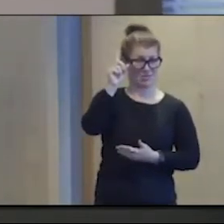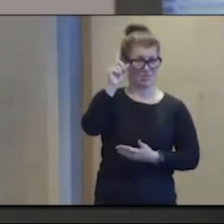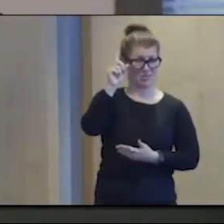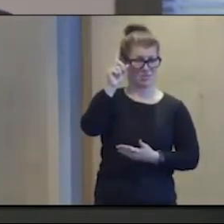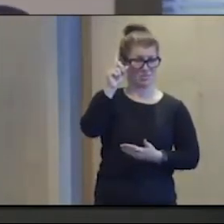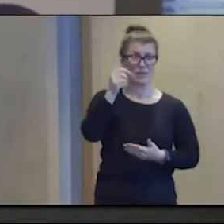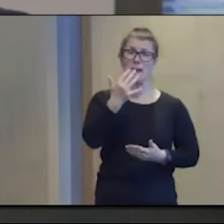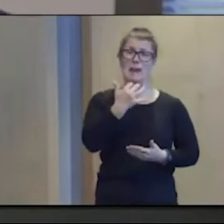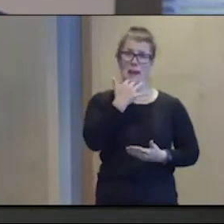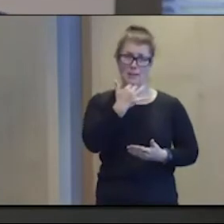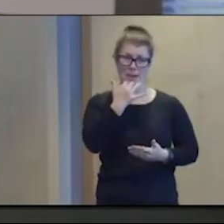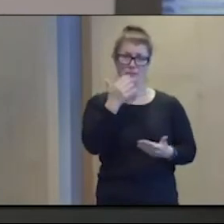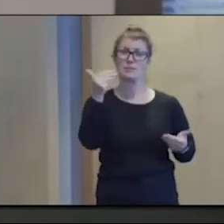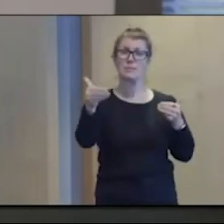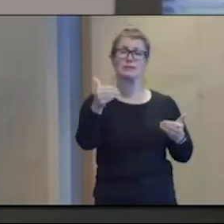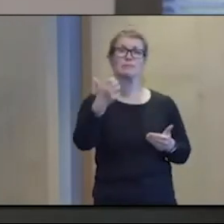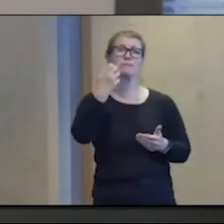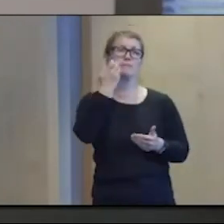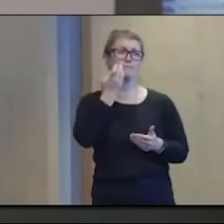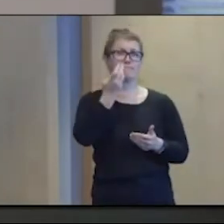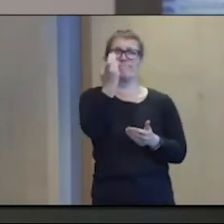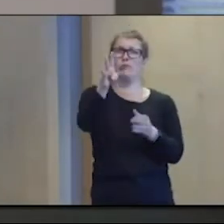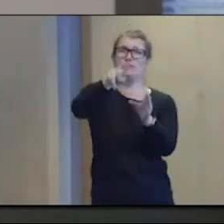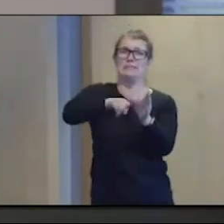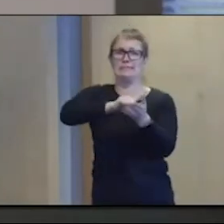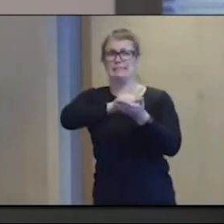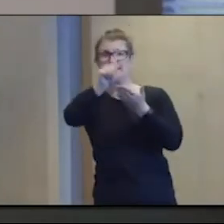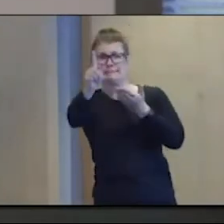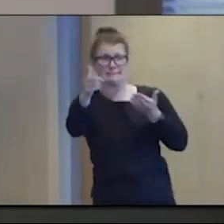So that's a tricky question that we have to deal with but if we want a resilient